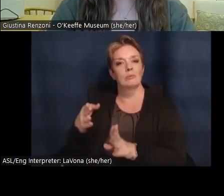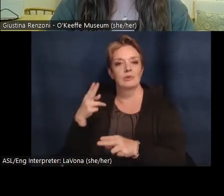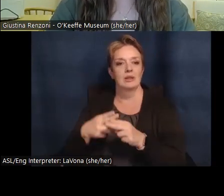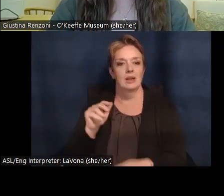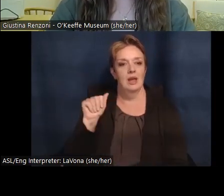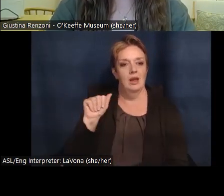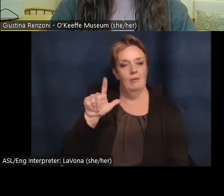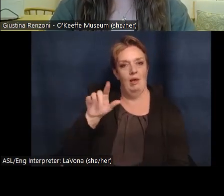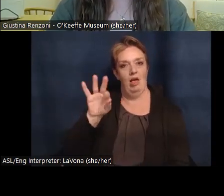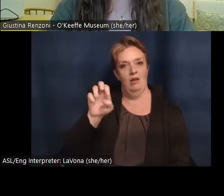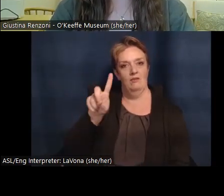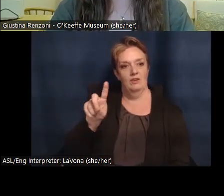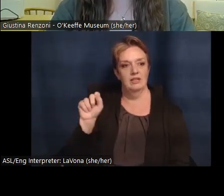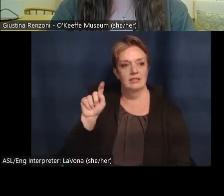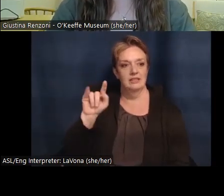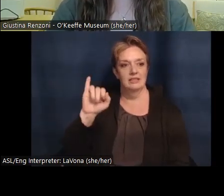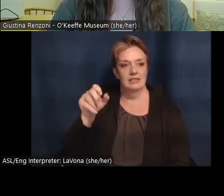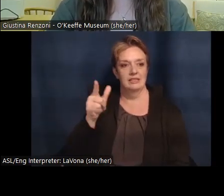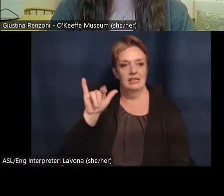who would eventually become O’Keeffe's husband.